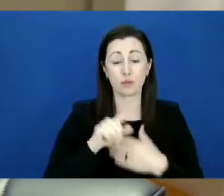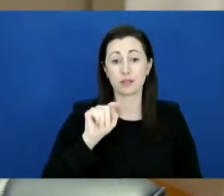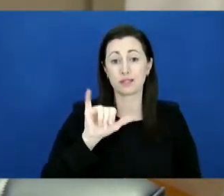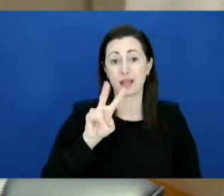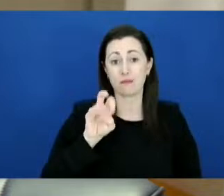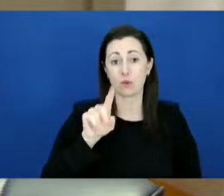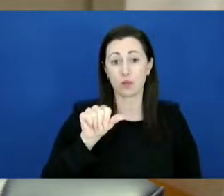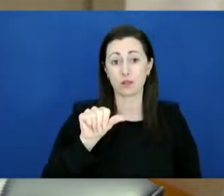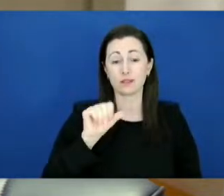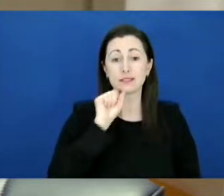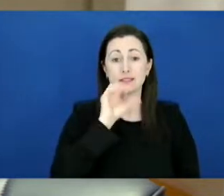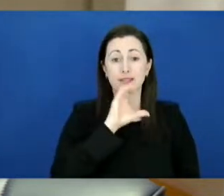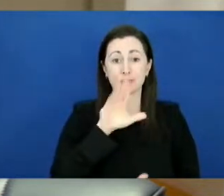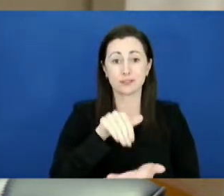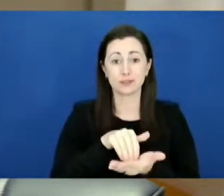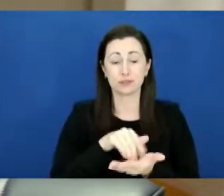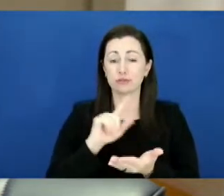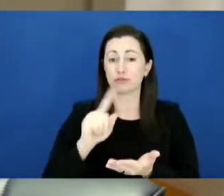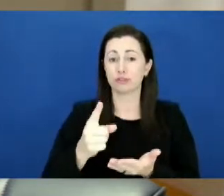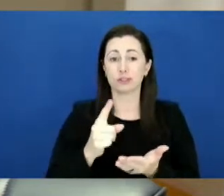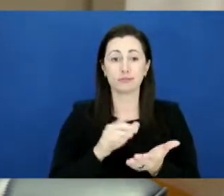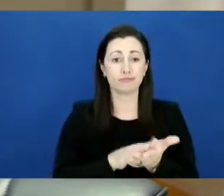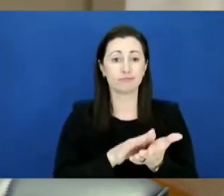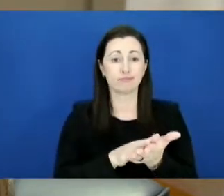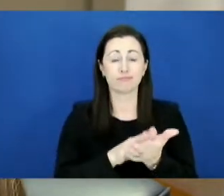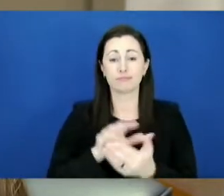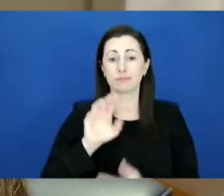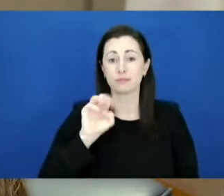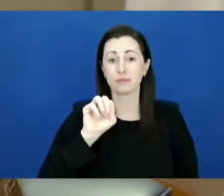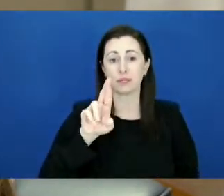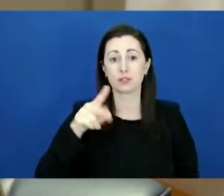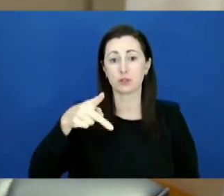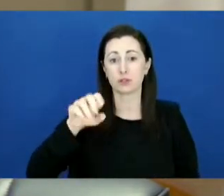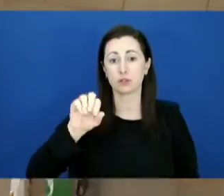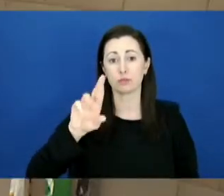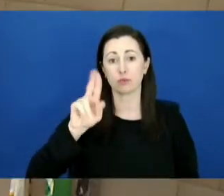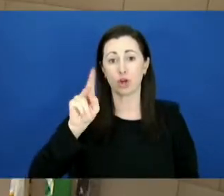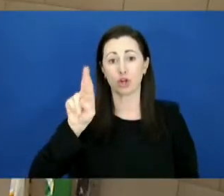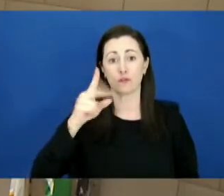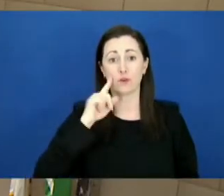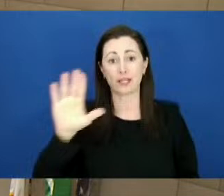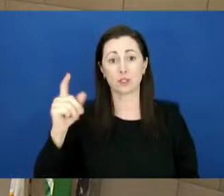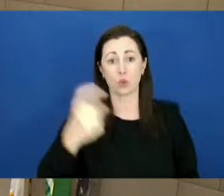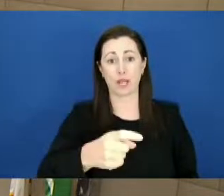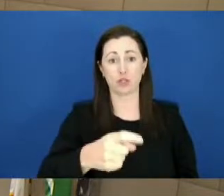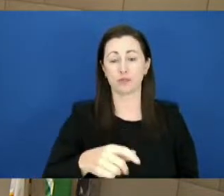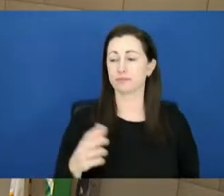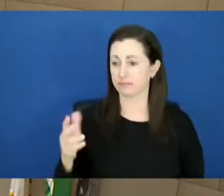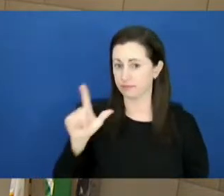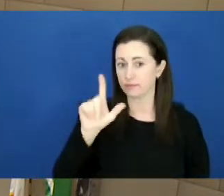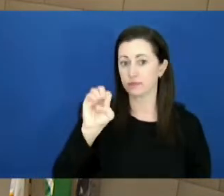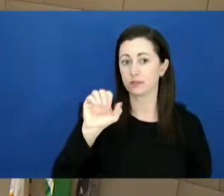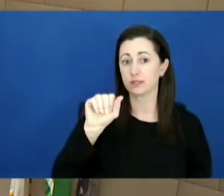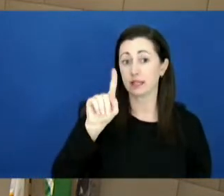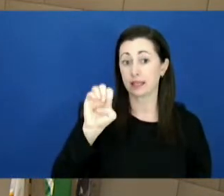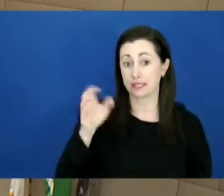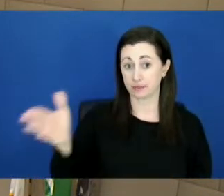THIS IS IN MY DISTRICT. GREAT PROGRAM, AT TYVOLA SENIOR CENTER AND JUST A SHOUT-OUT TO